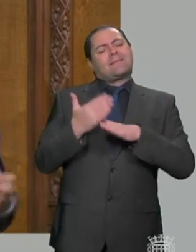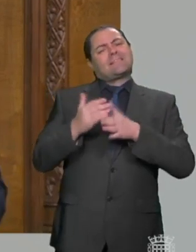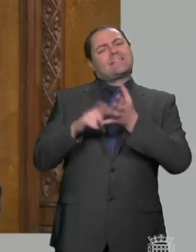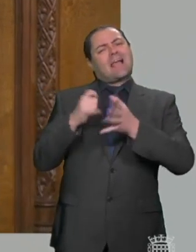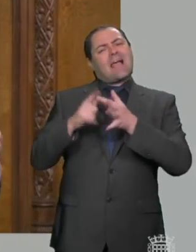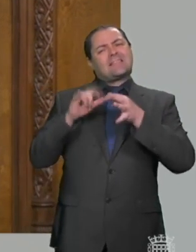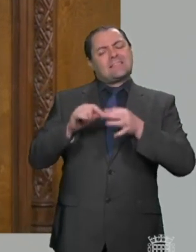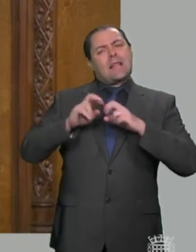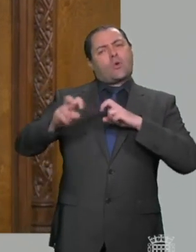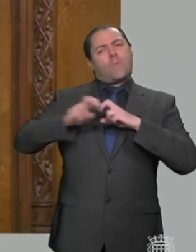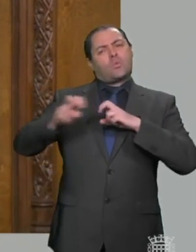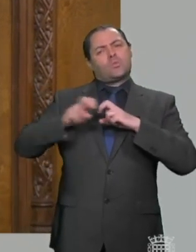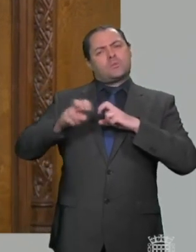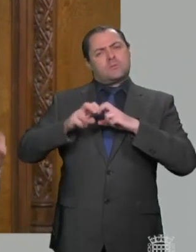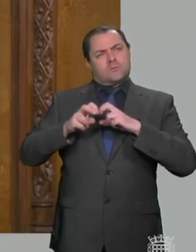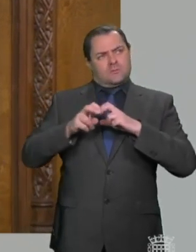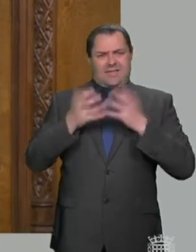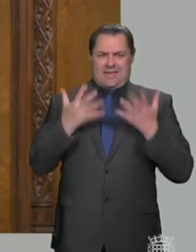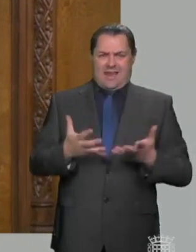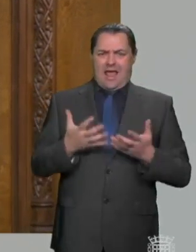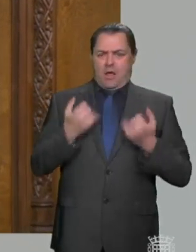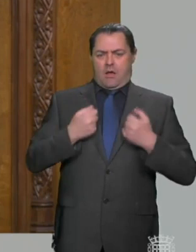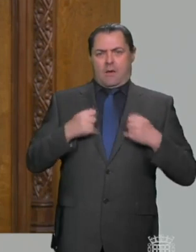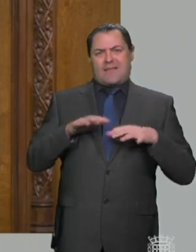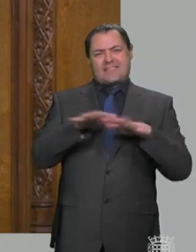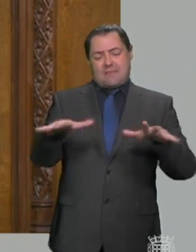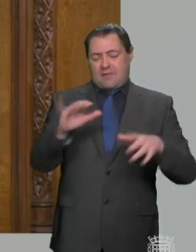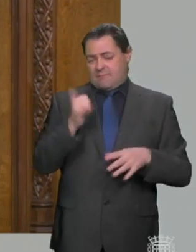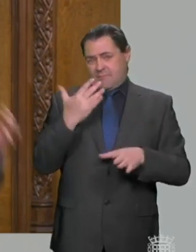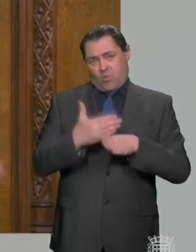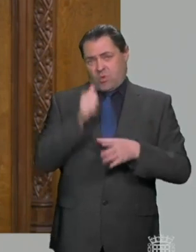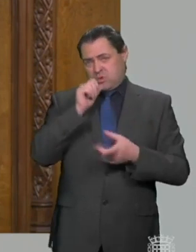but the pandemic means we are in the middle of a workplace revolution. If in future people work